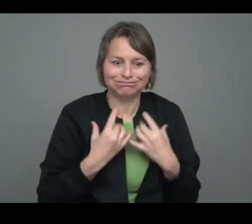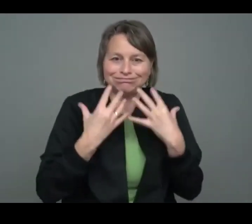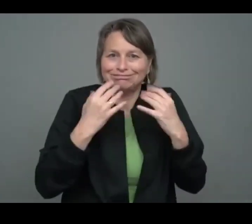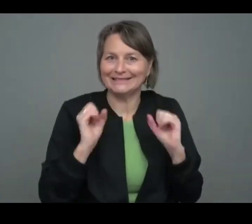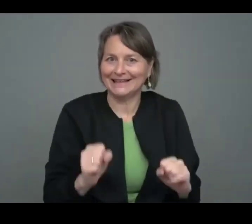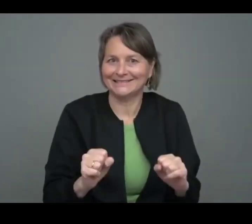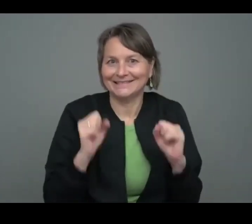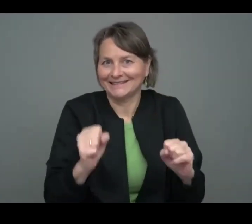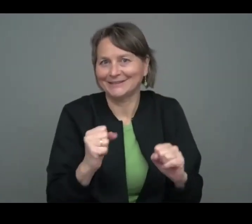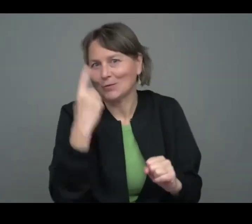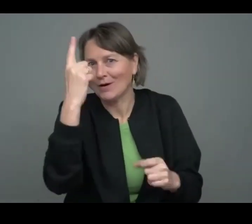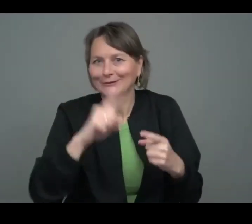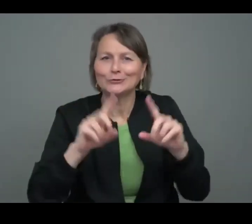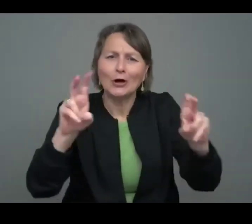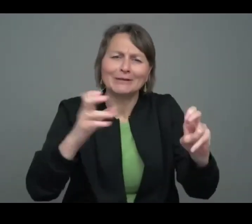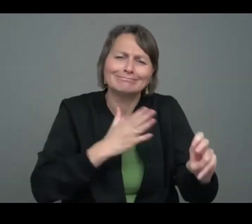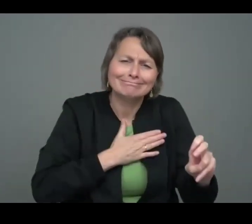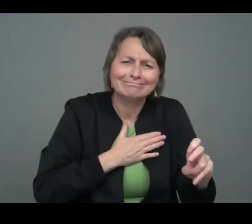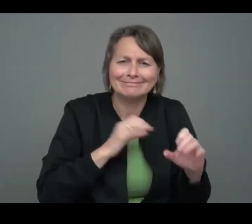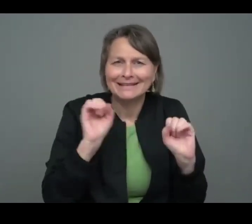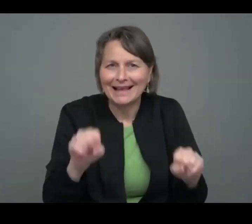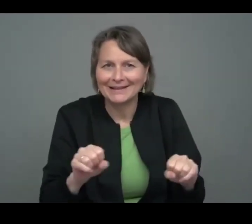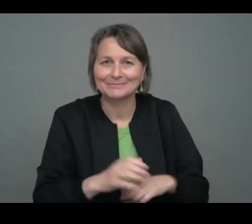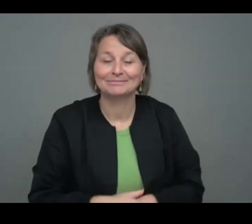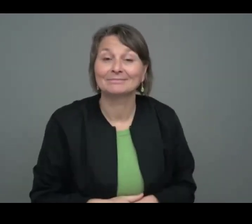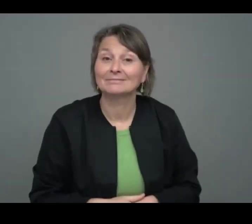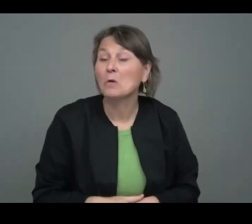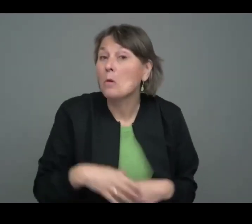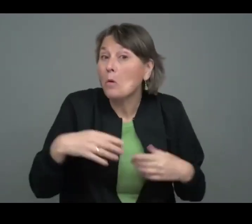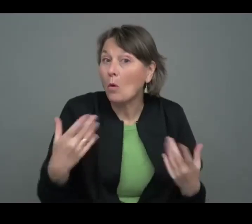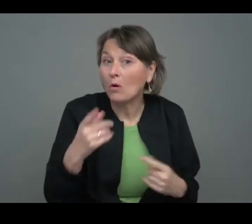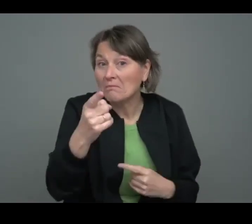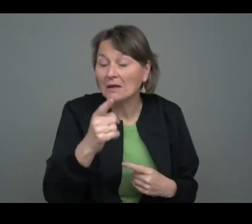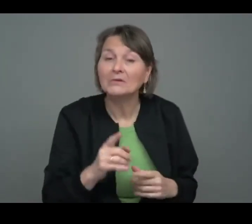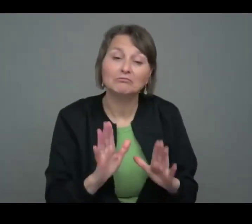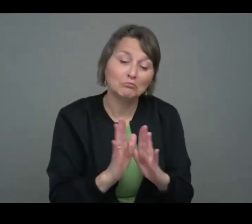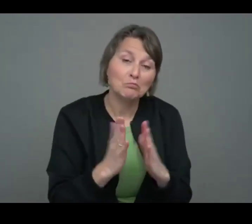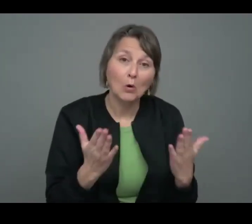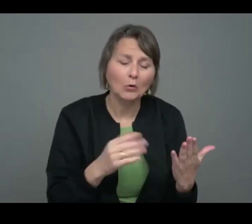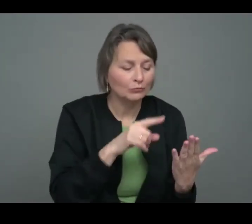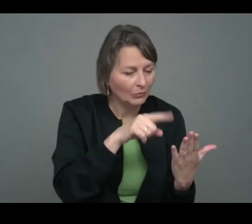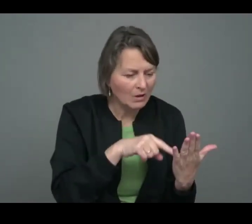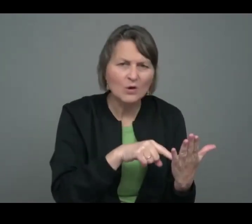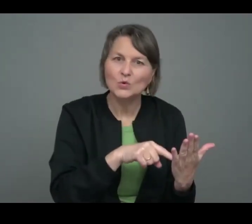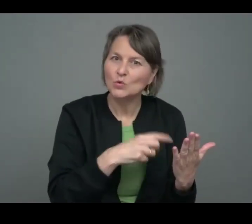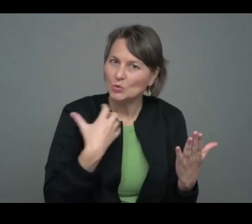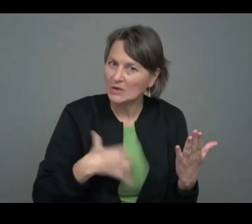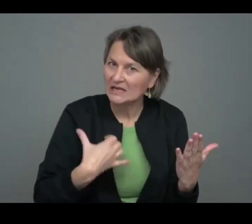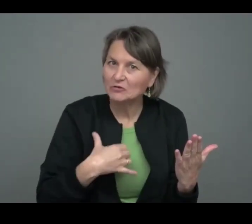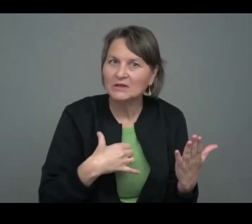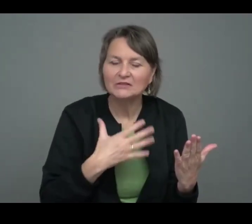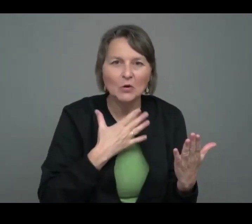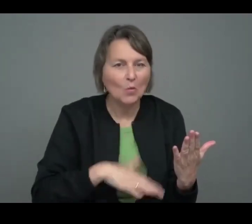find a topic that really interests you, that sparks a fire within you. You might be reading